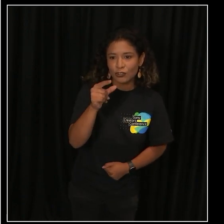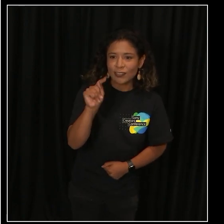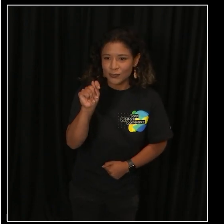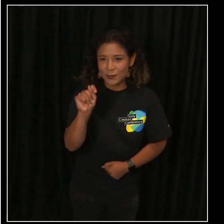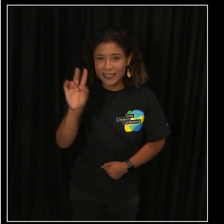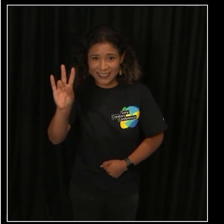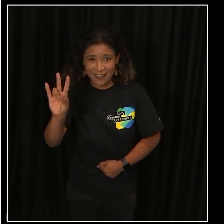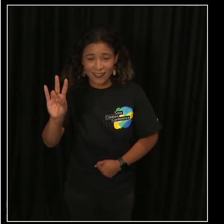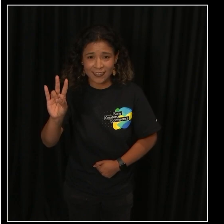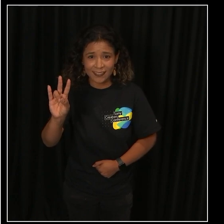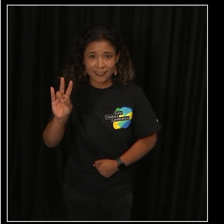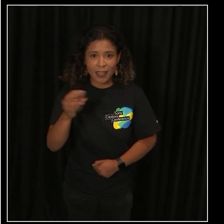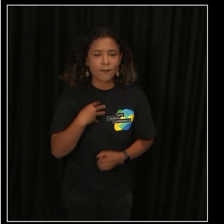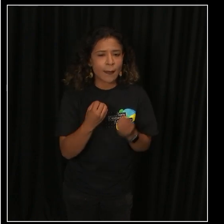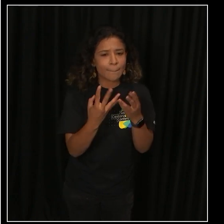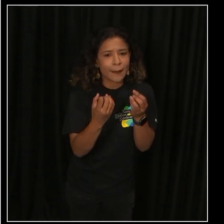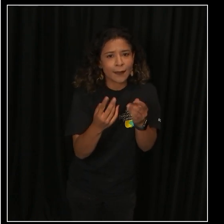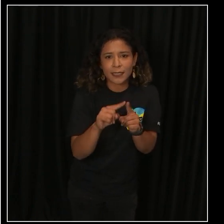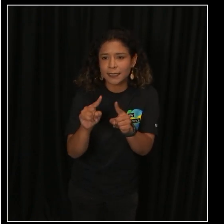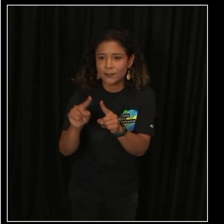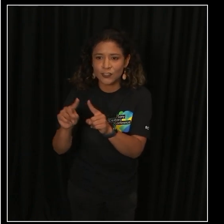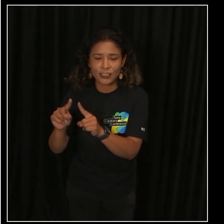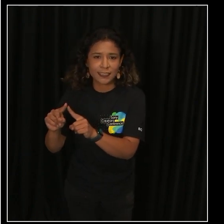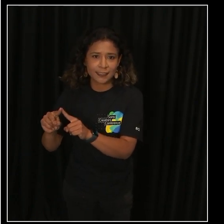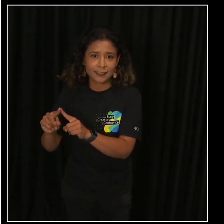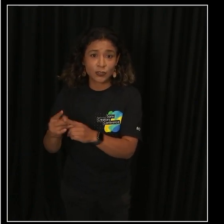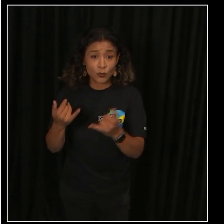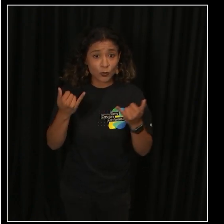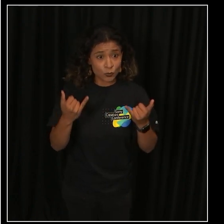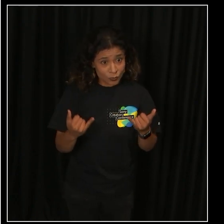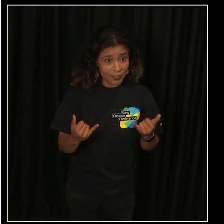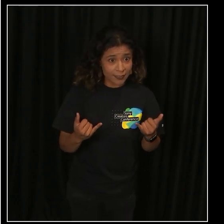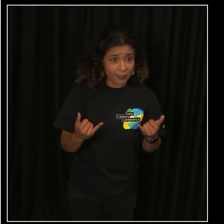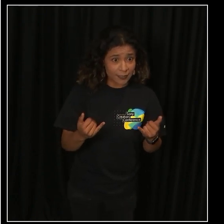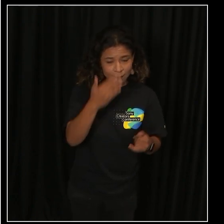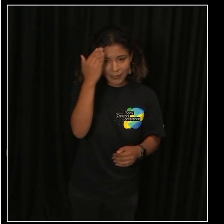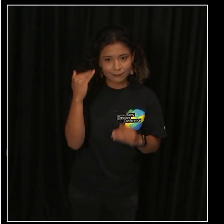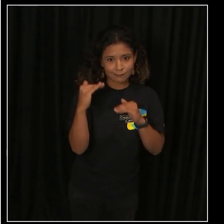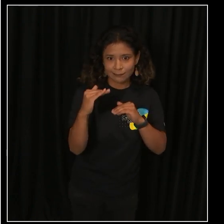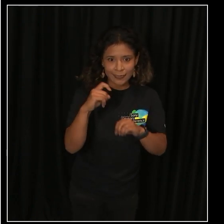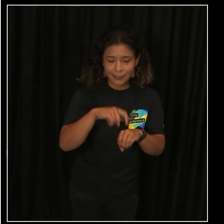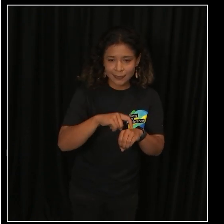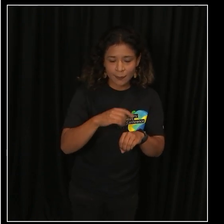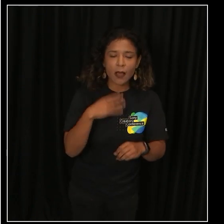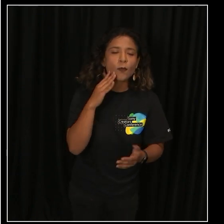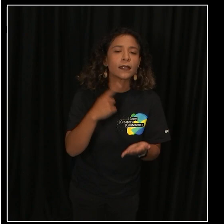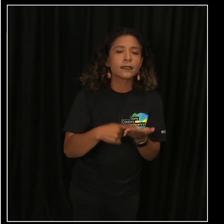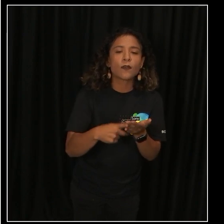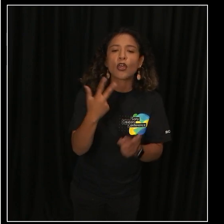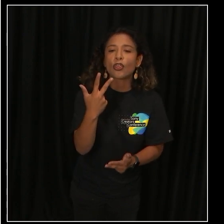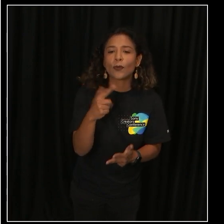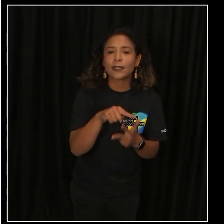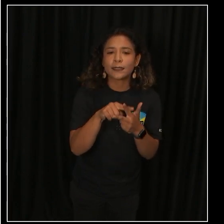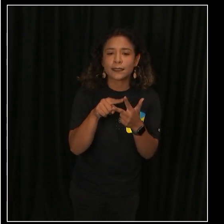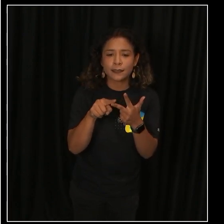so many features today due to a limited time. I discussed three features highlight in yellow.